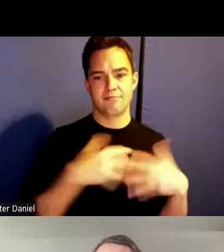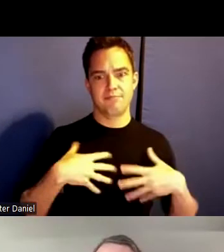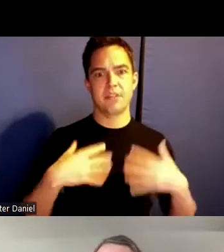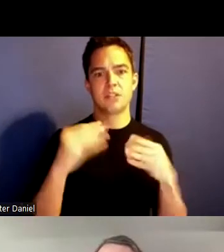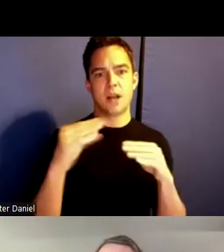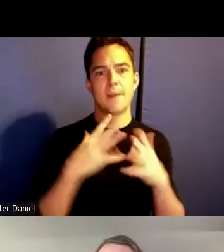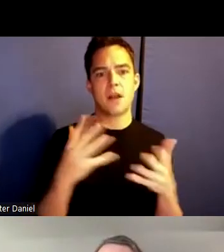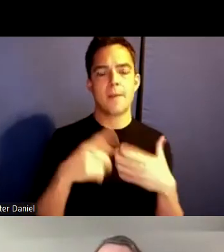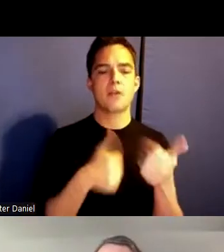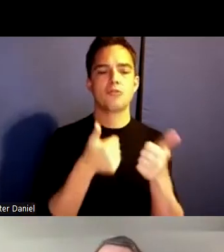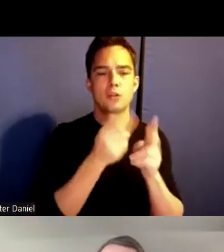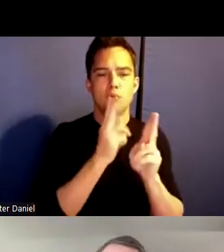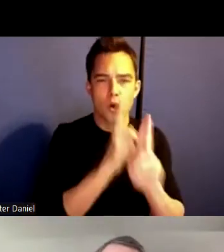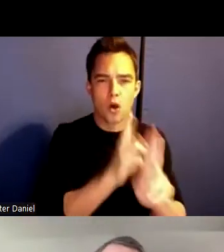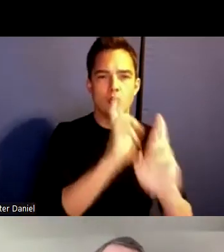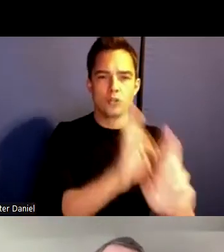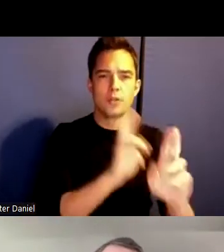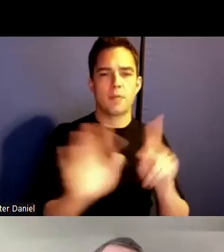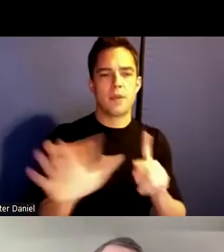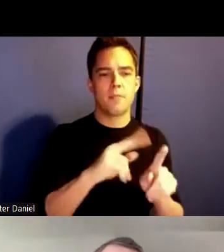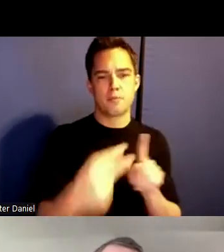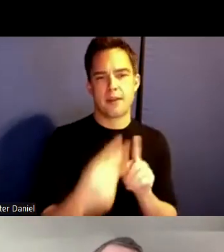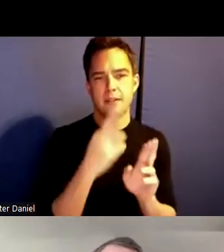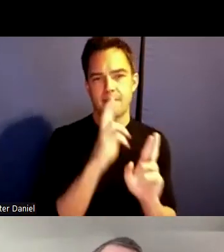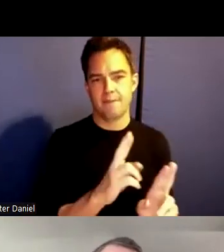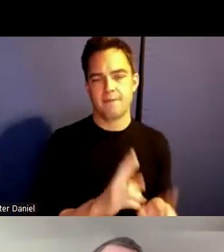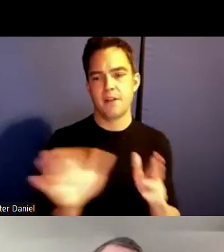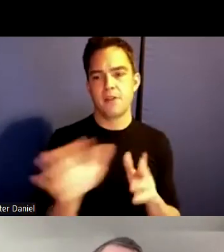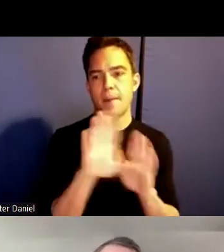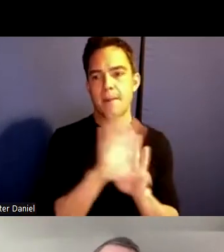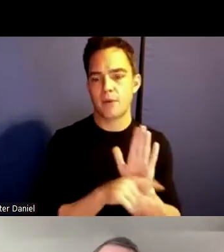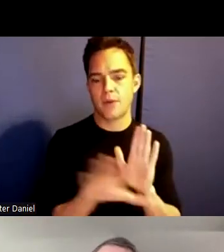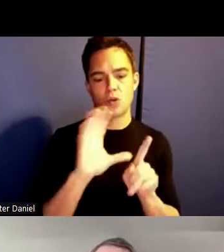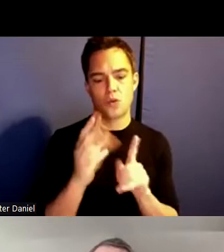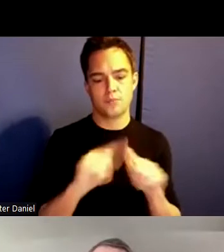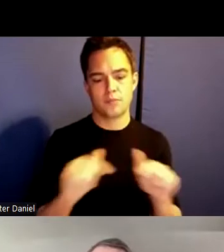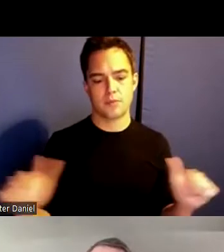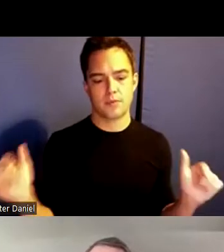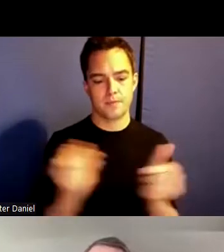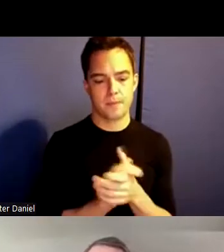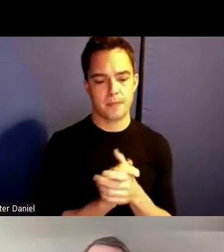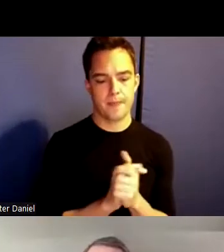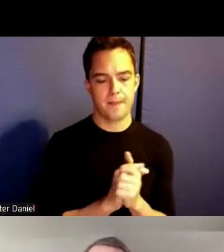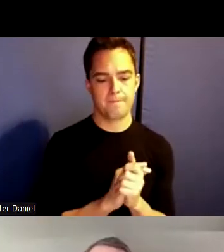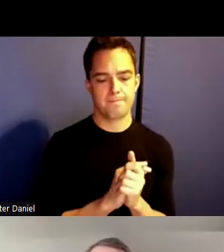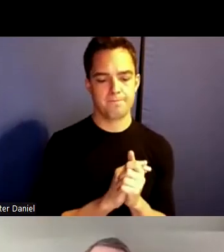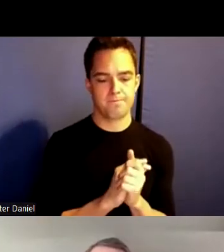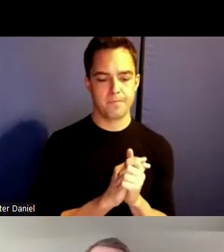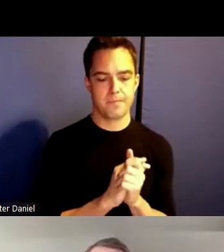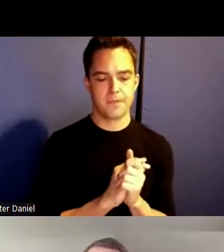honor people's perspectives, and their background and their culture. Most a lot of my early